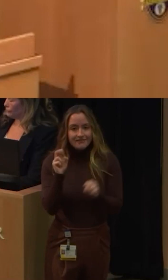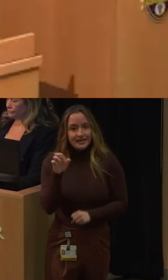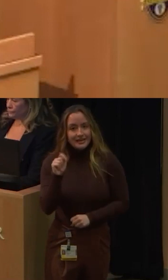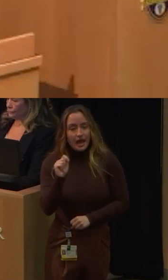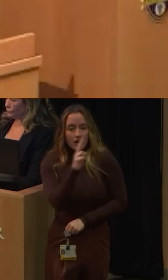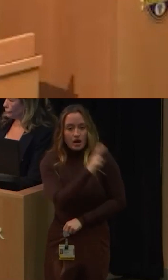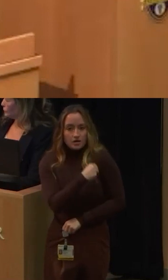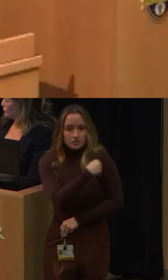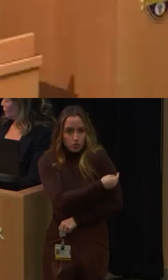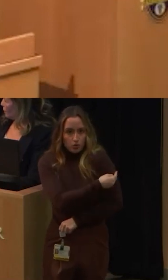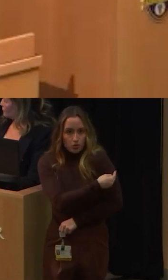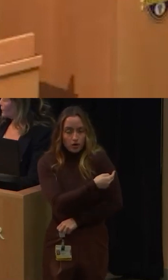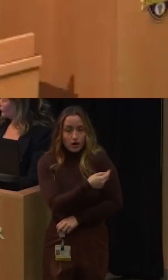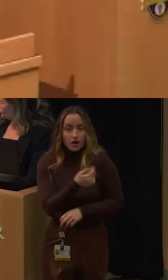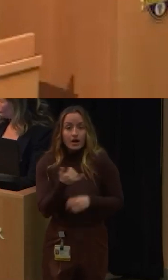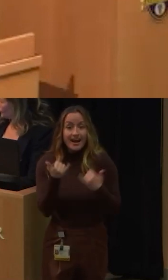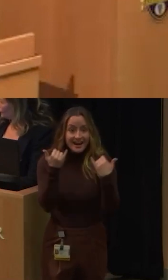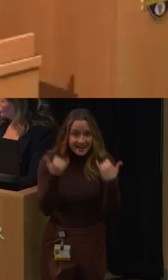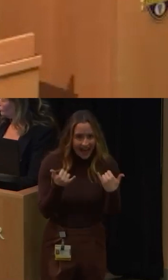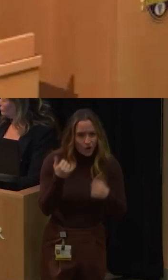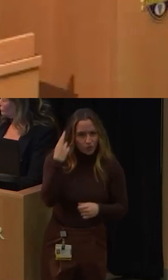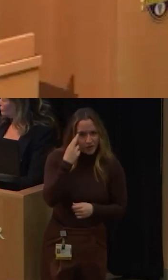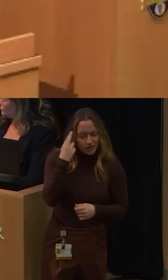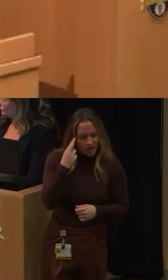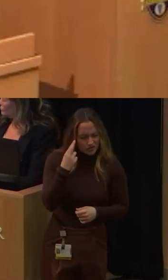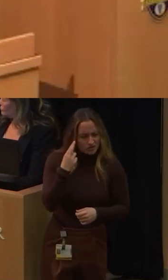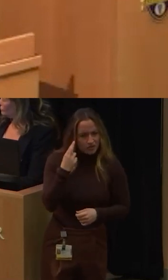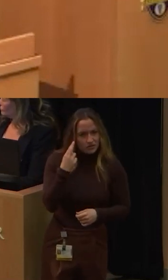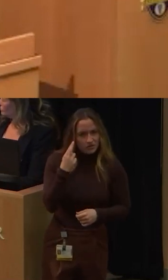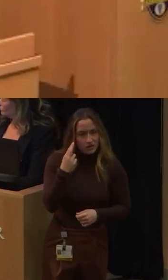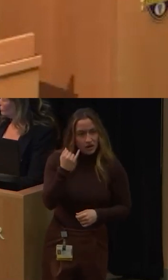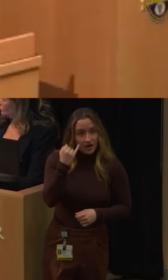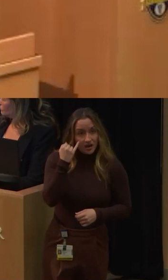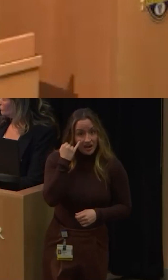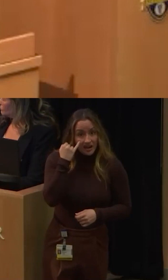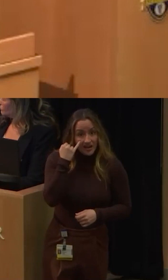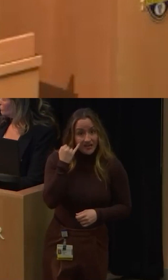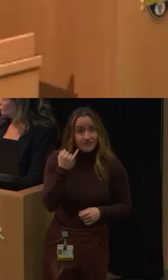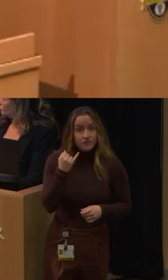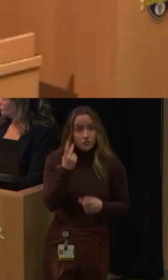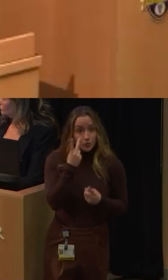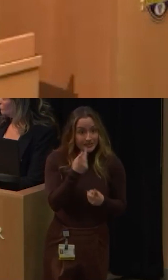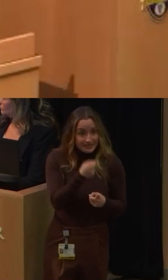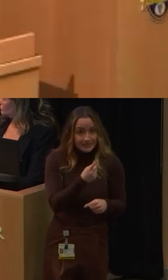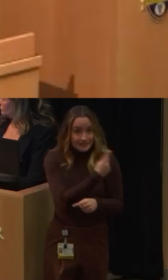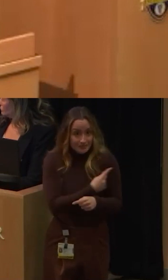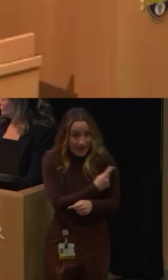but what I've come to realize is that if all we do is catch patients the moment they fall into the net, it is far too late.